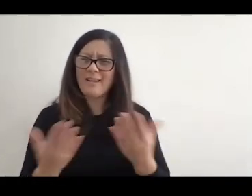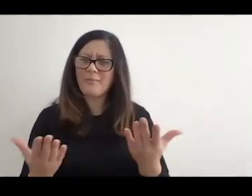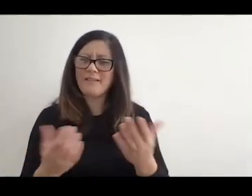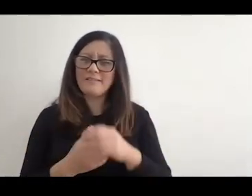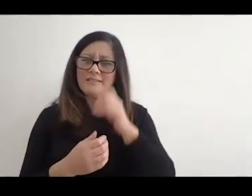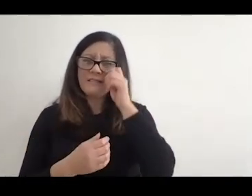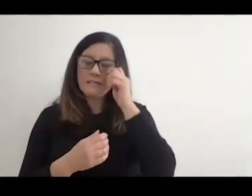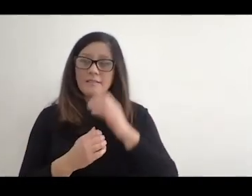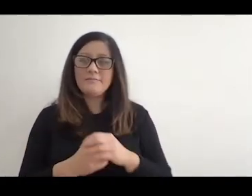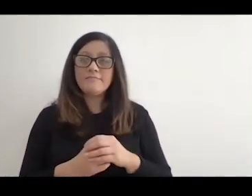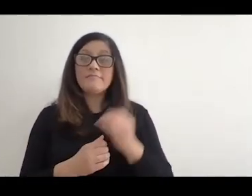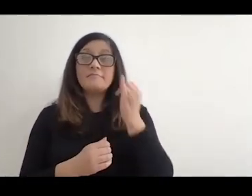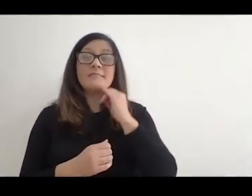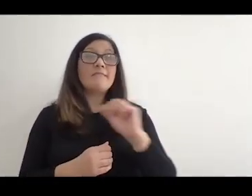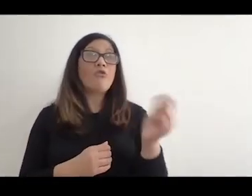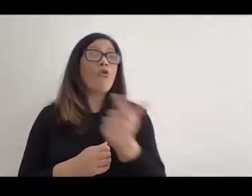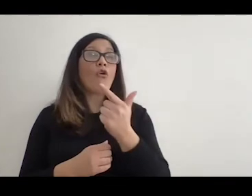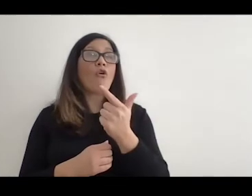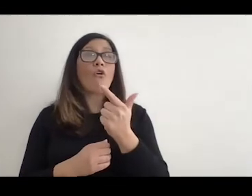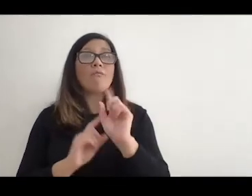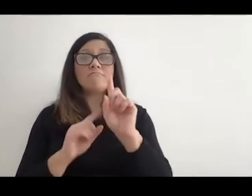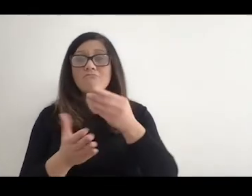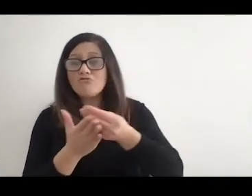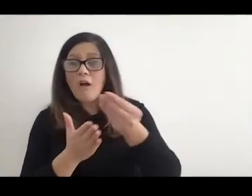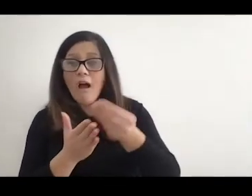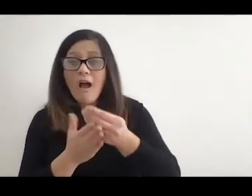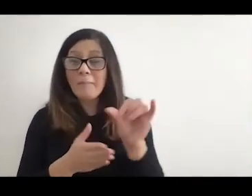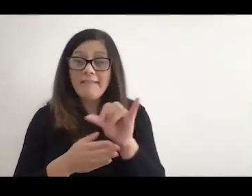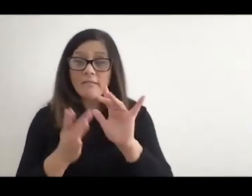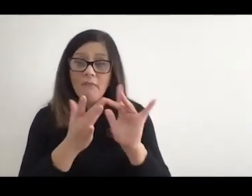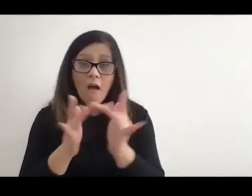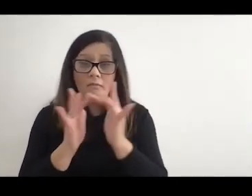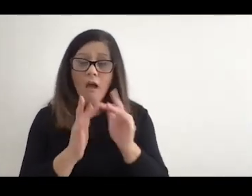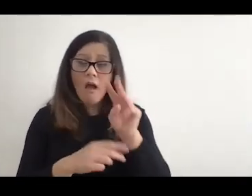else goes shopping, even if it's an online shopping thing, we want to have that familiarity.